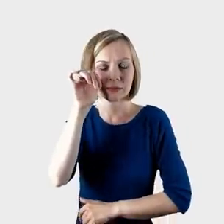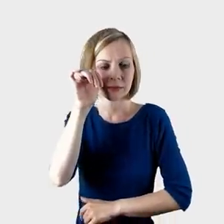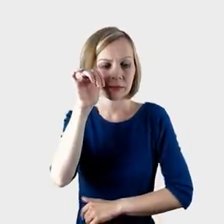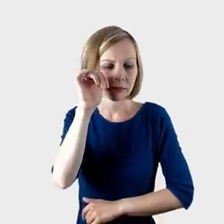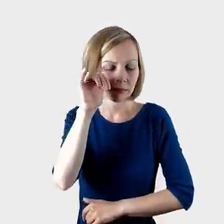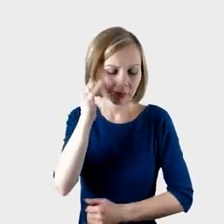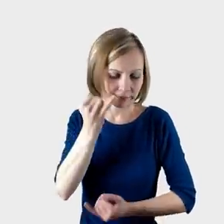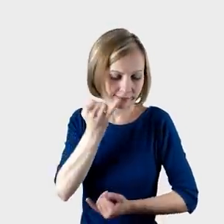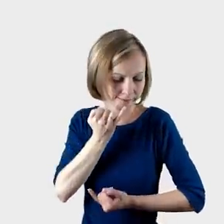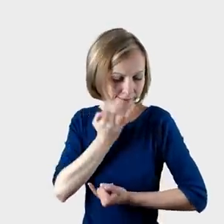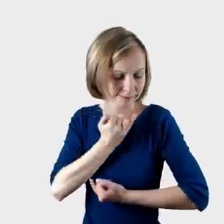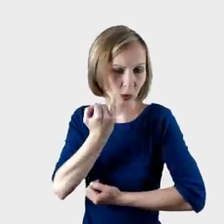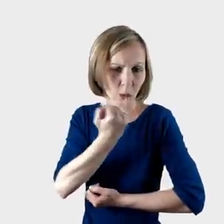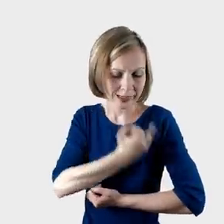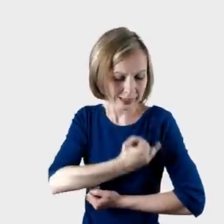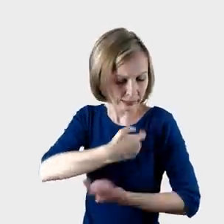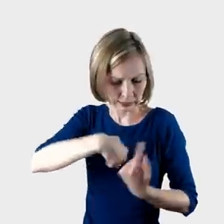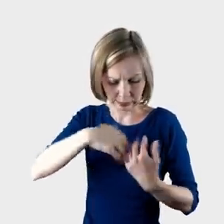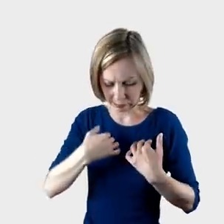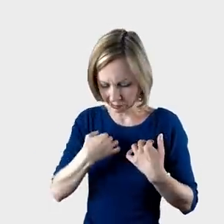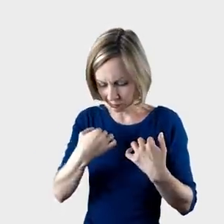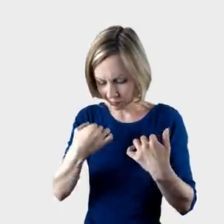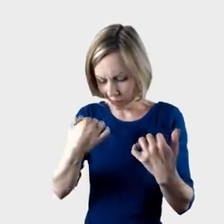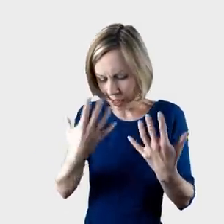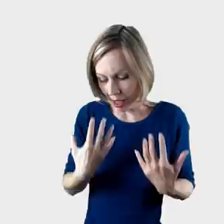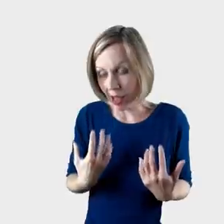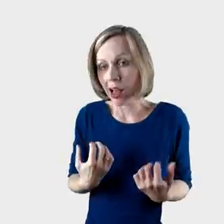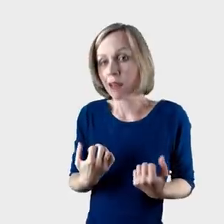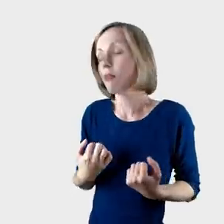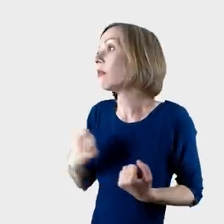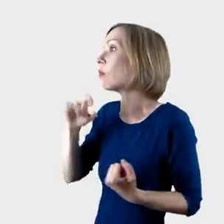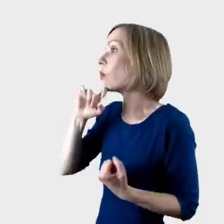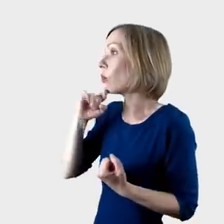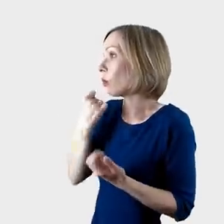The weaknesses I see in me